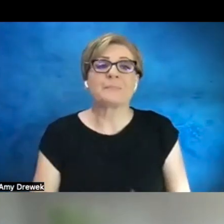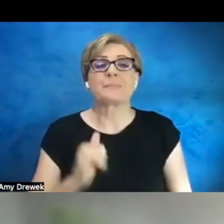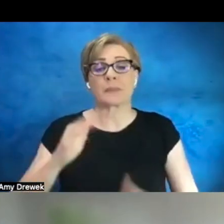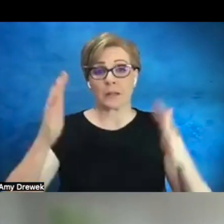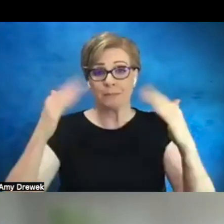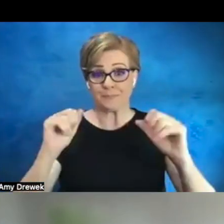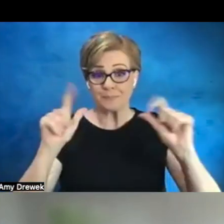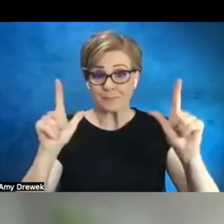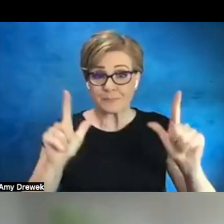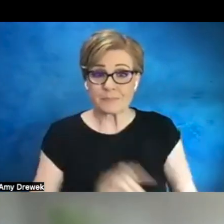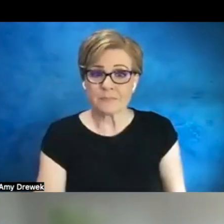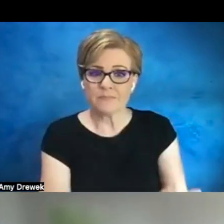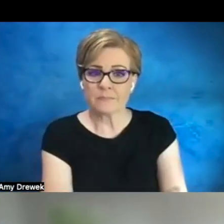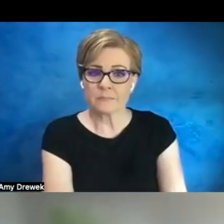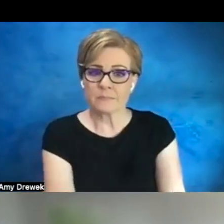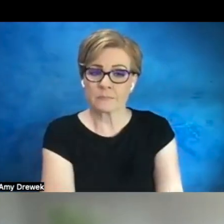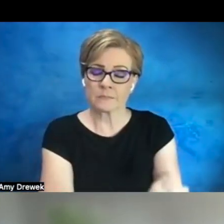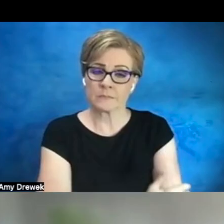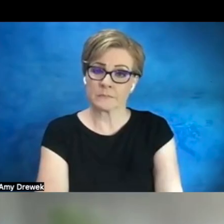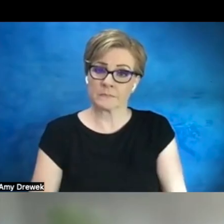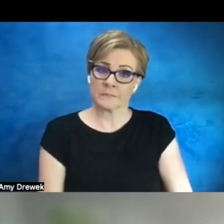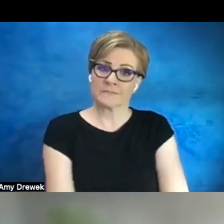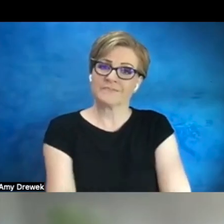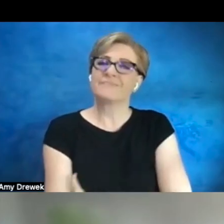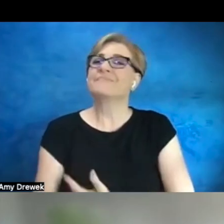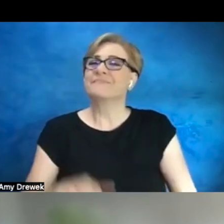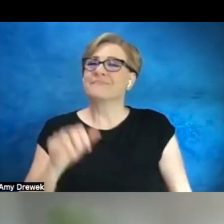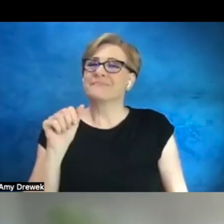and we're going to move forward. I do want to amplify Emily's comment in the chat.